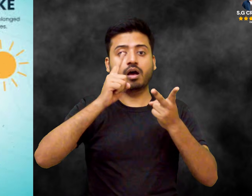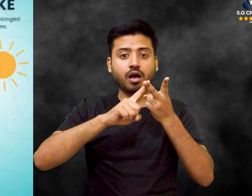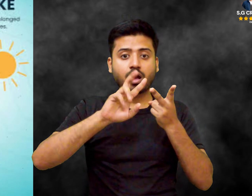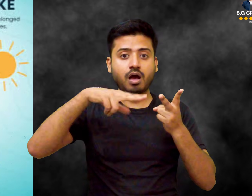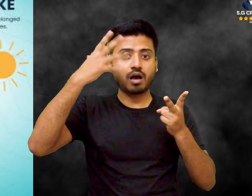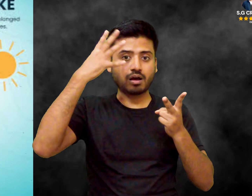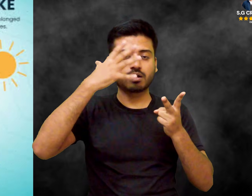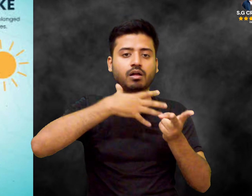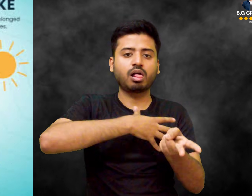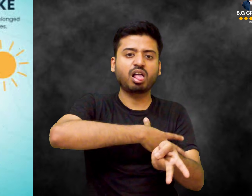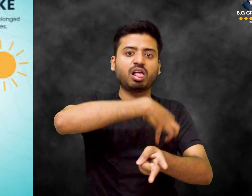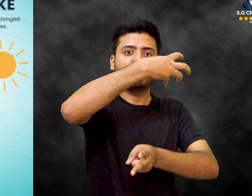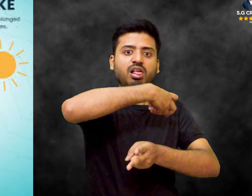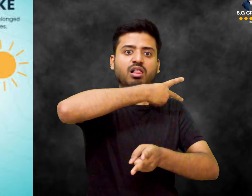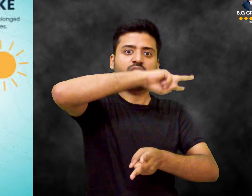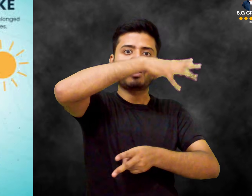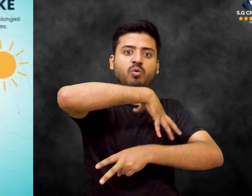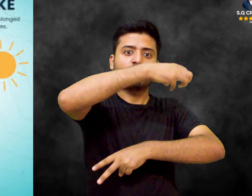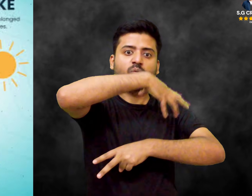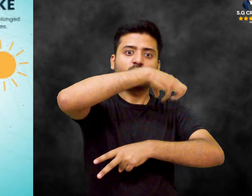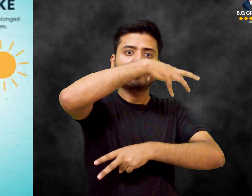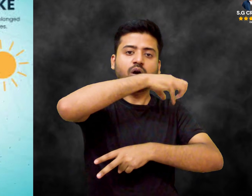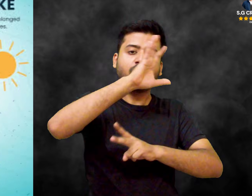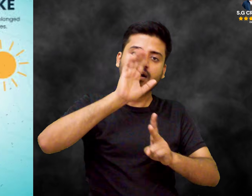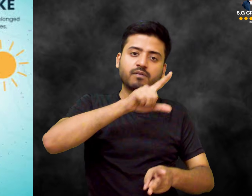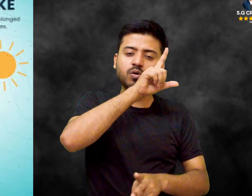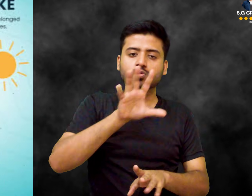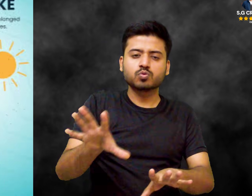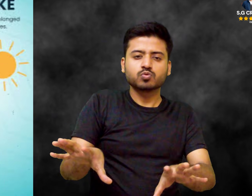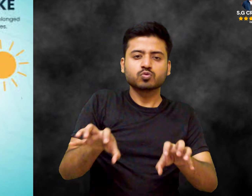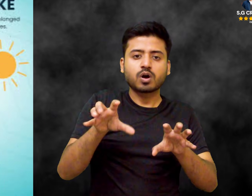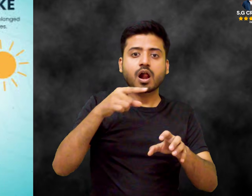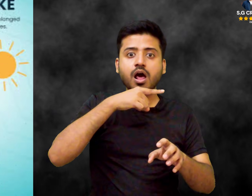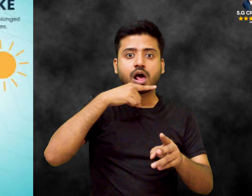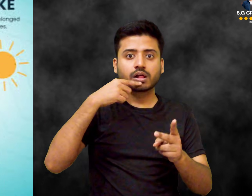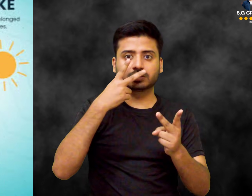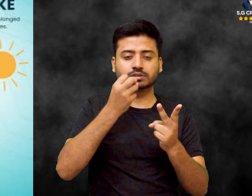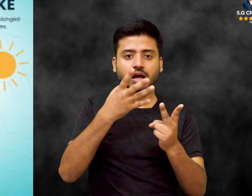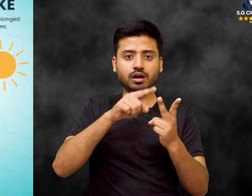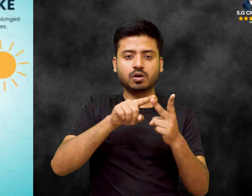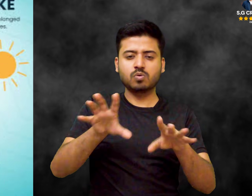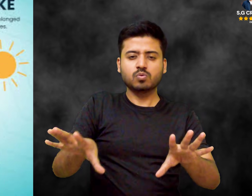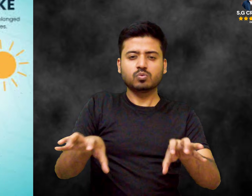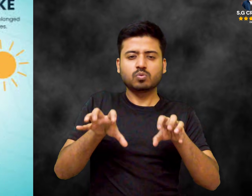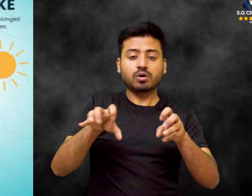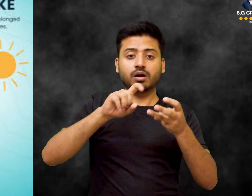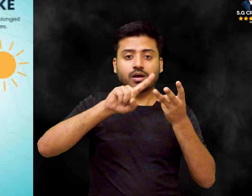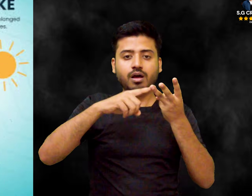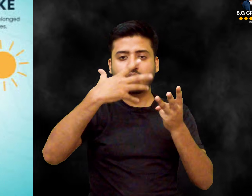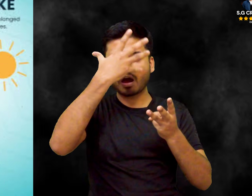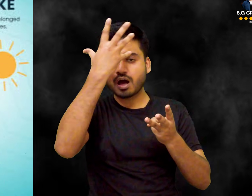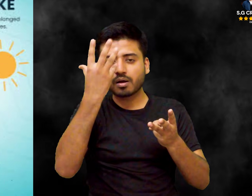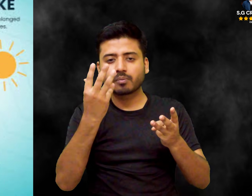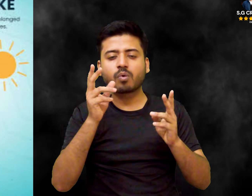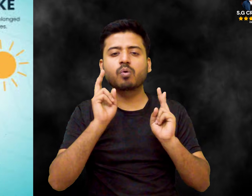and irregular heartbeats. Symptoms of overdose, nausea, vomiting, confusion, excessive thirst,